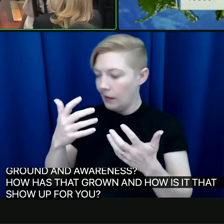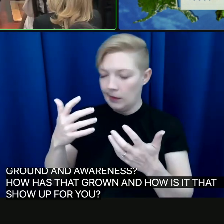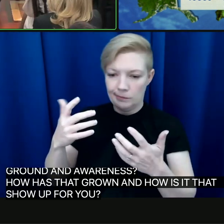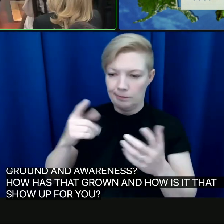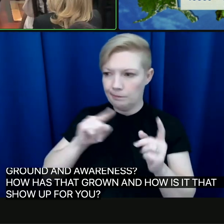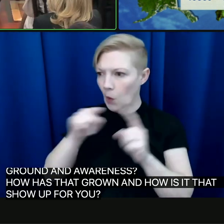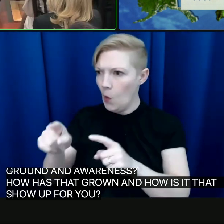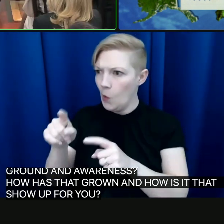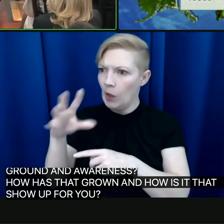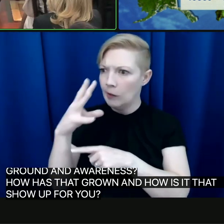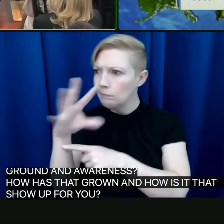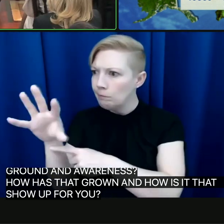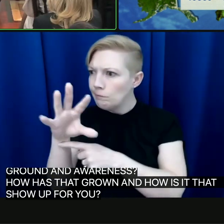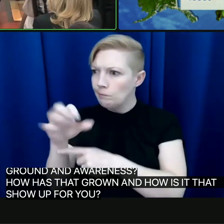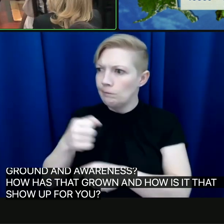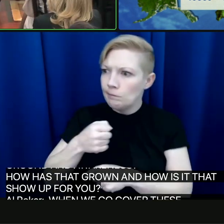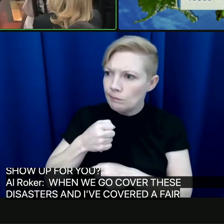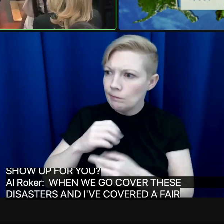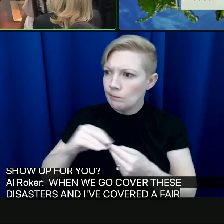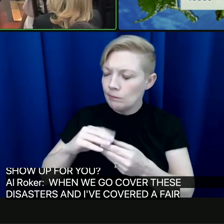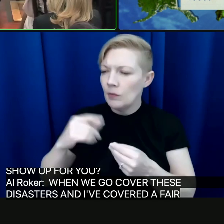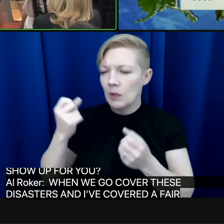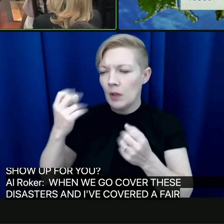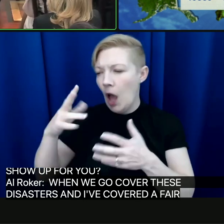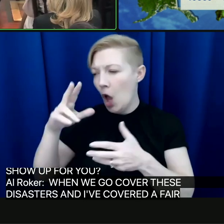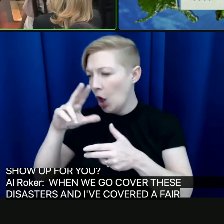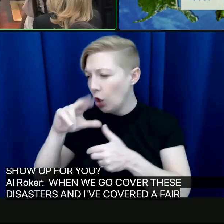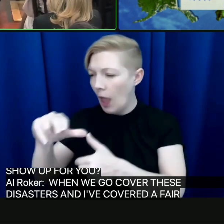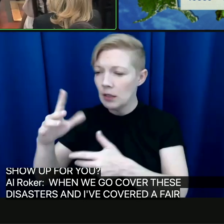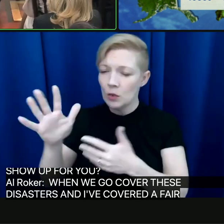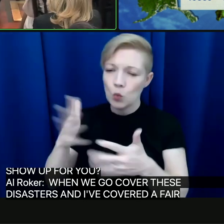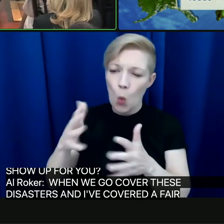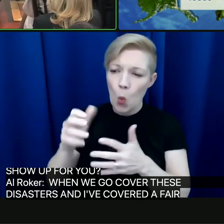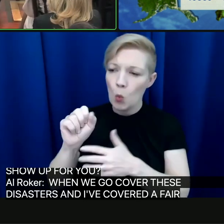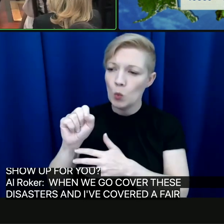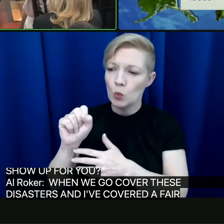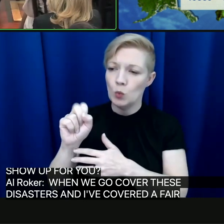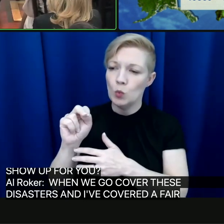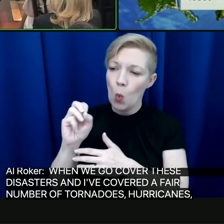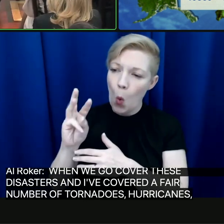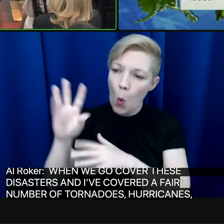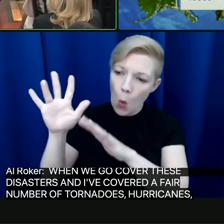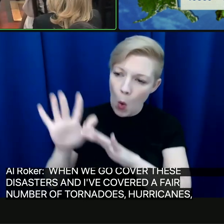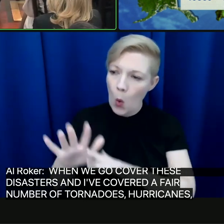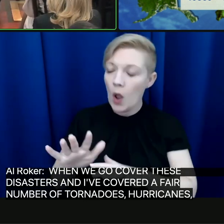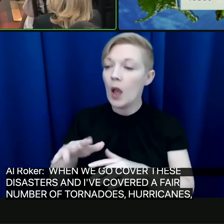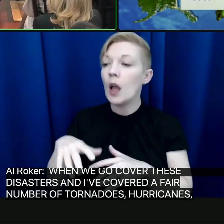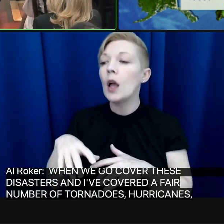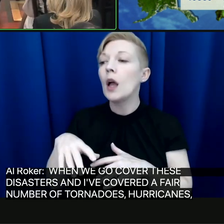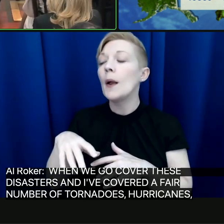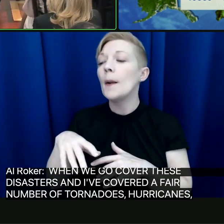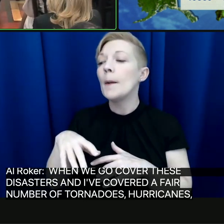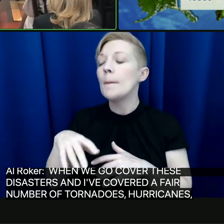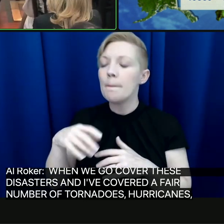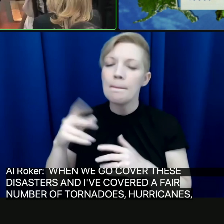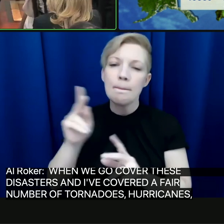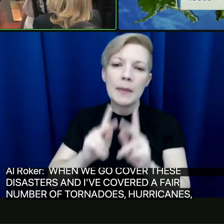snowstorms, and more and more people come to us while we're in between hits on The Today Show